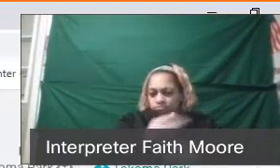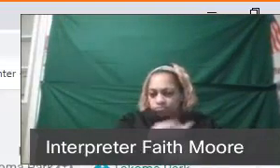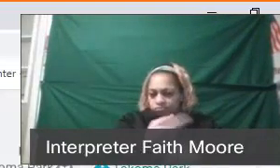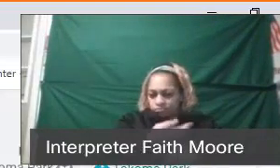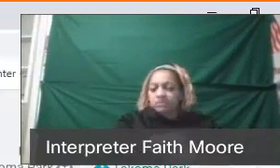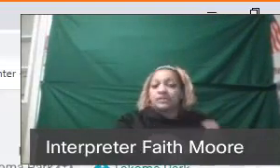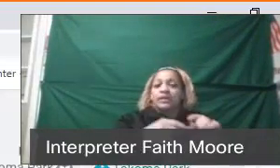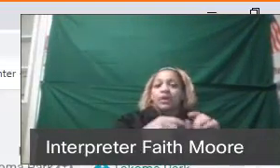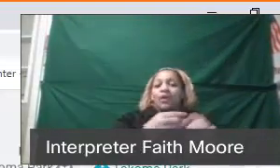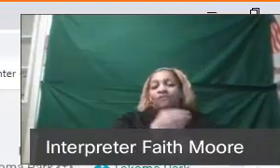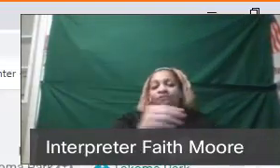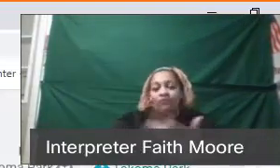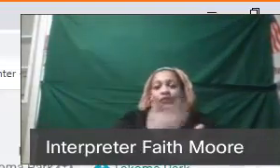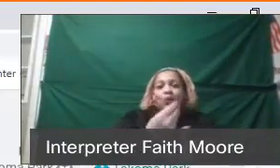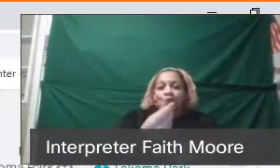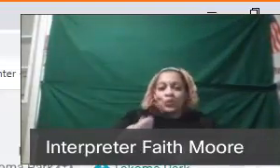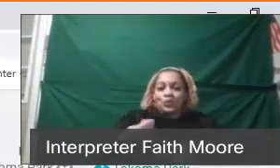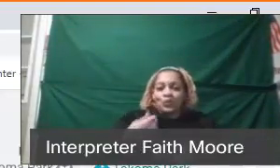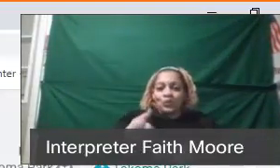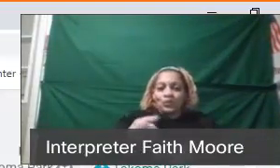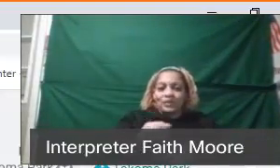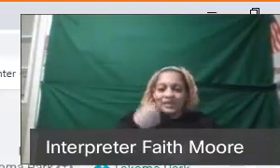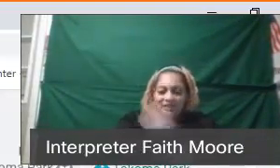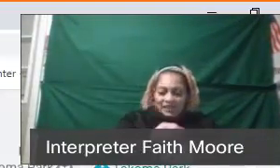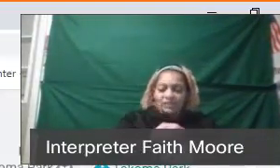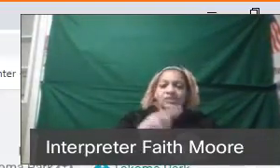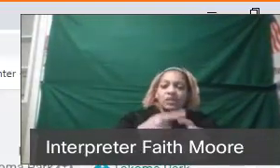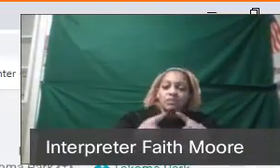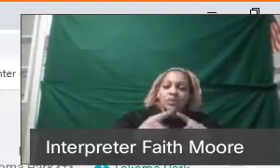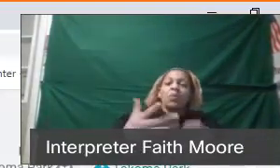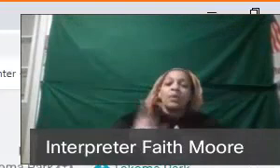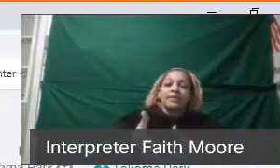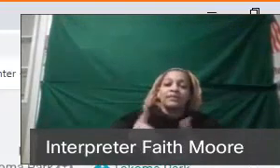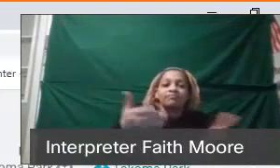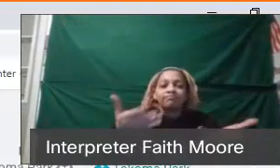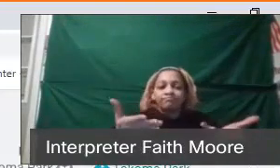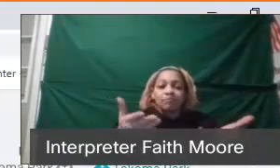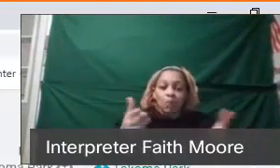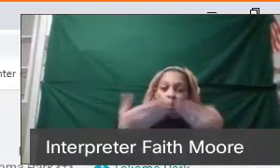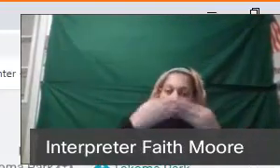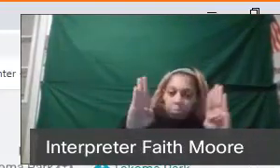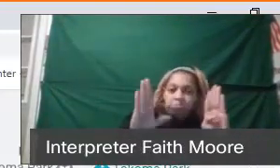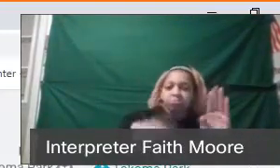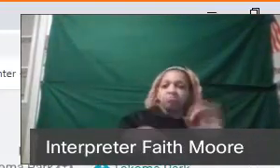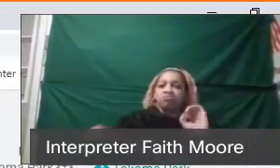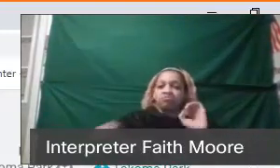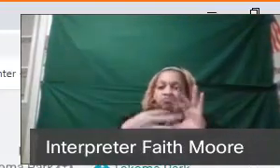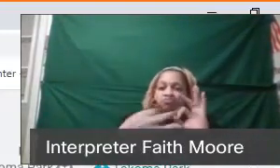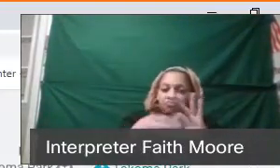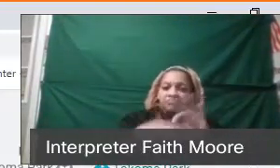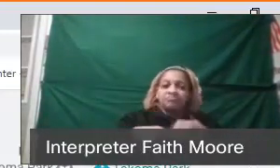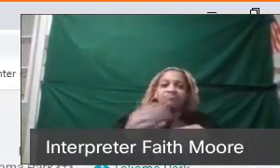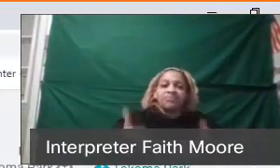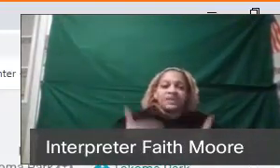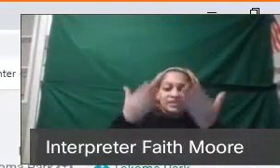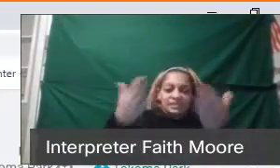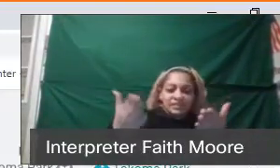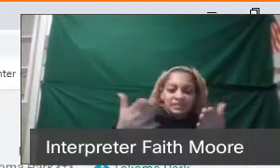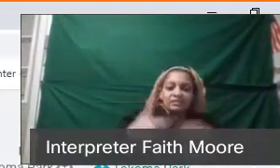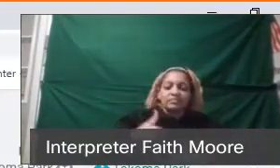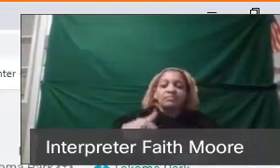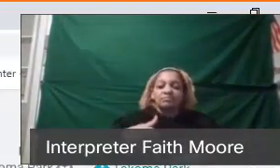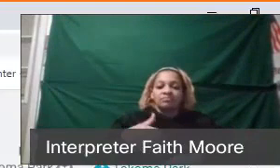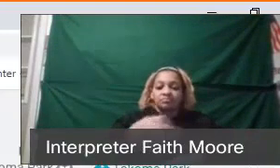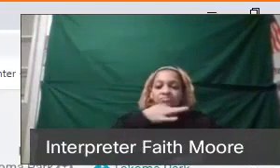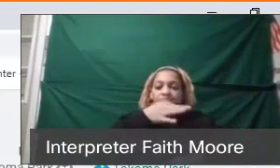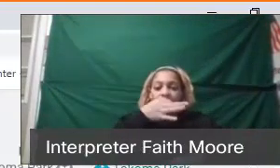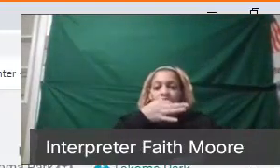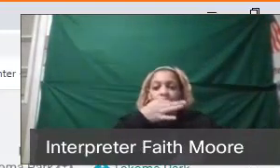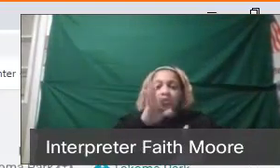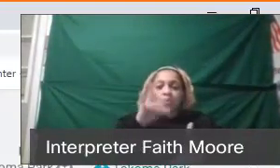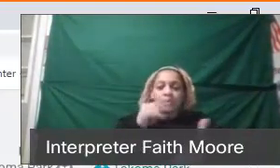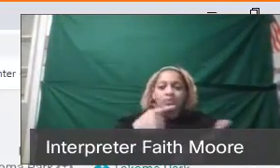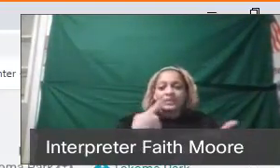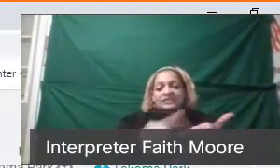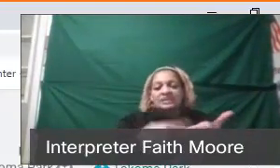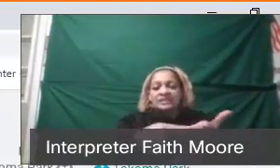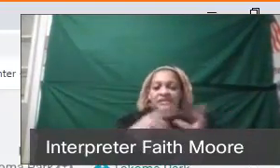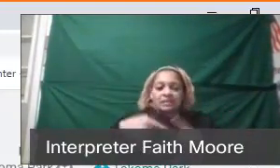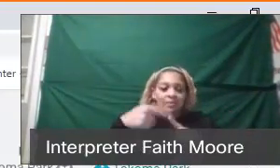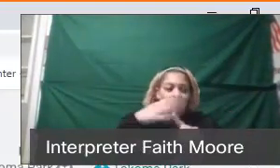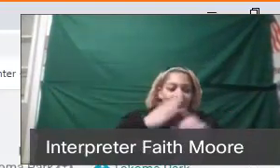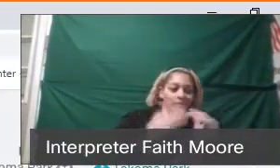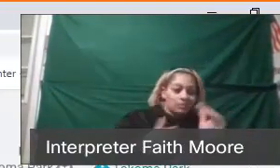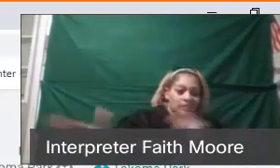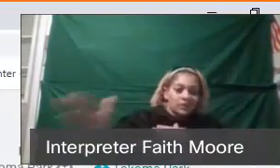So, that branch trail, as I mentioned, at the beginning of the meeting is for 20 years and making, and right now we're setting for the next 5 years, 10 years, 20 years and I can see documents.